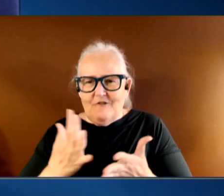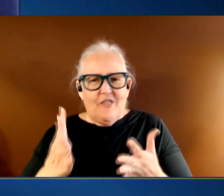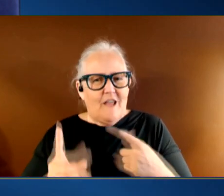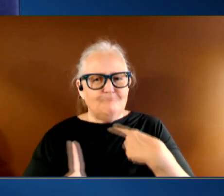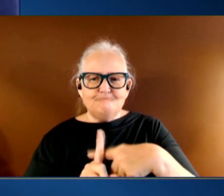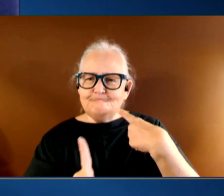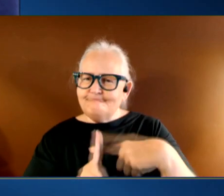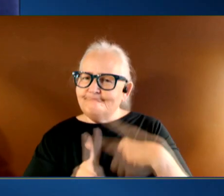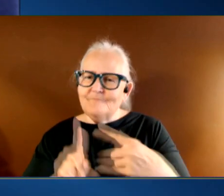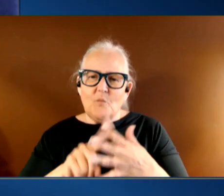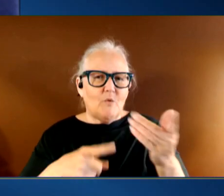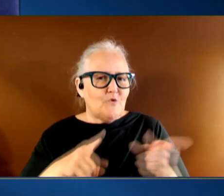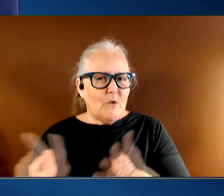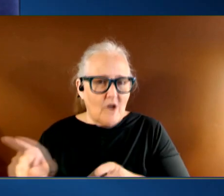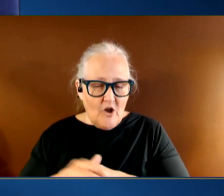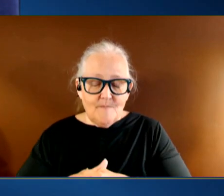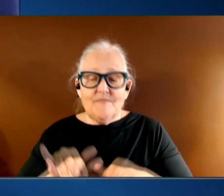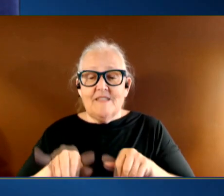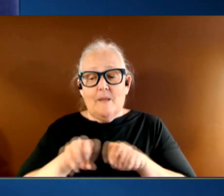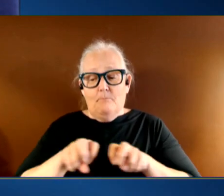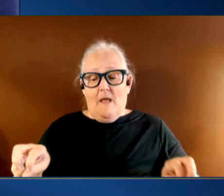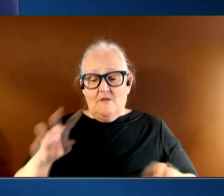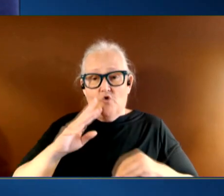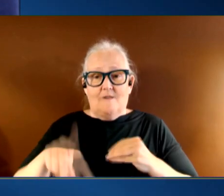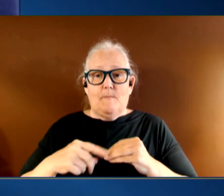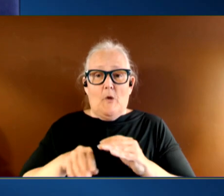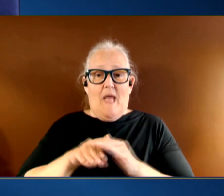So, this panel is about access. And what I'm here to do is talk a little bit about what the